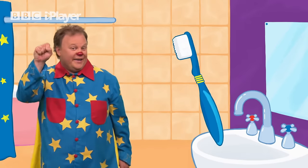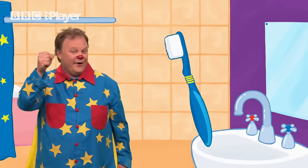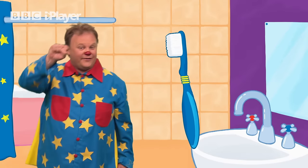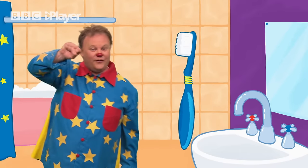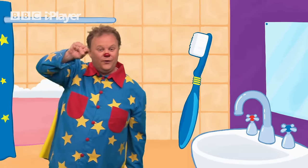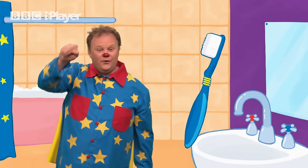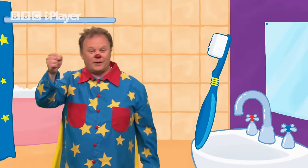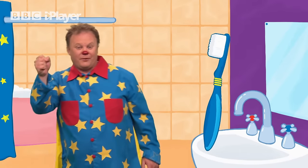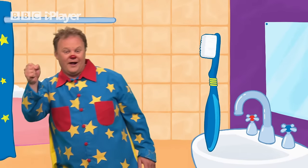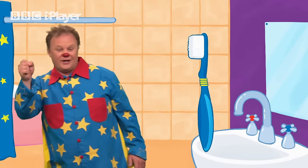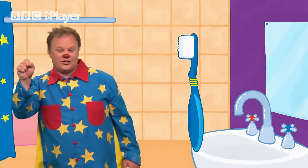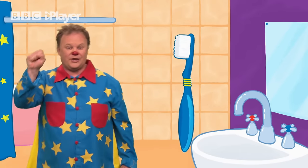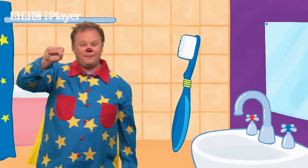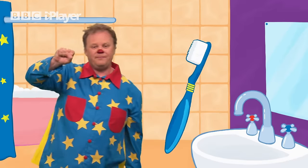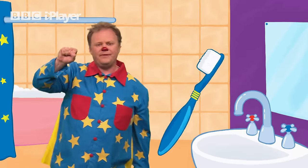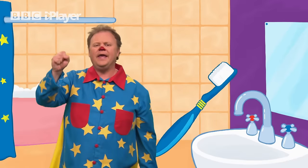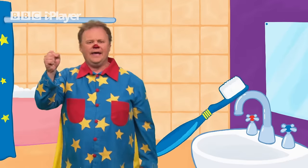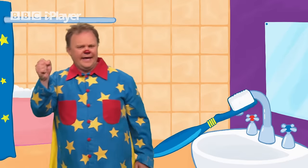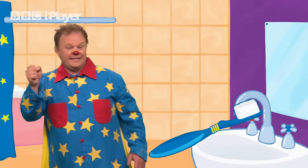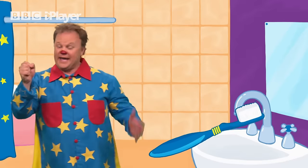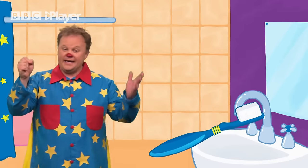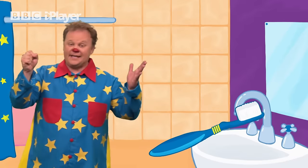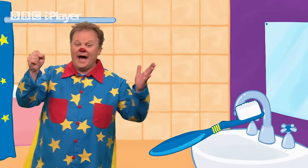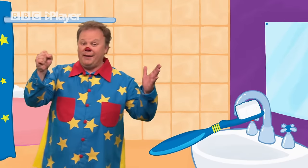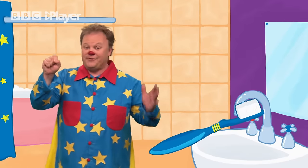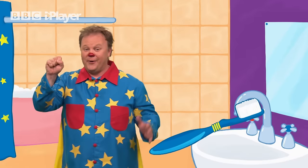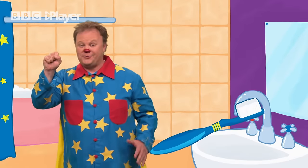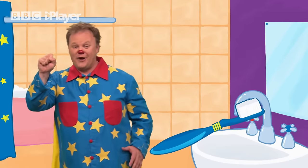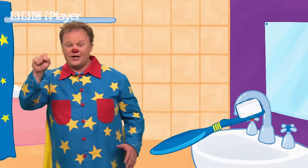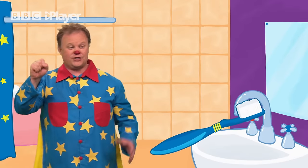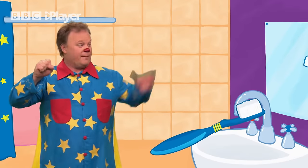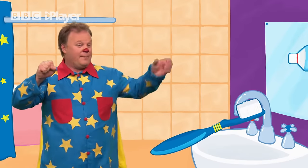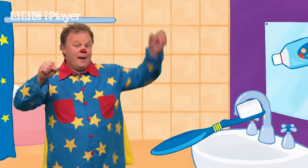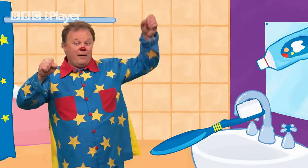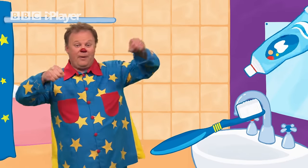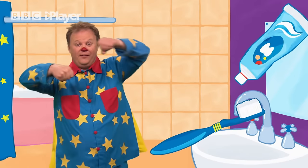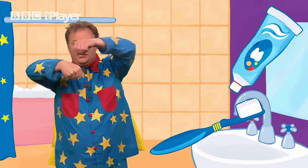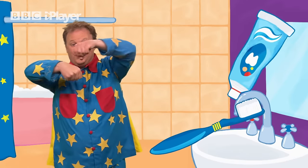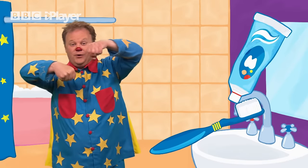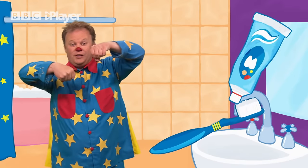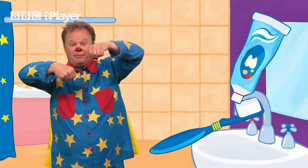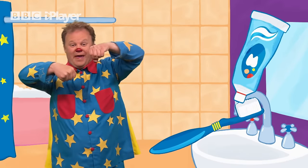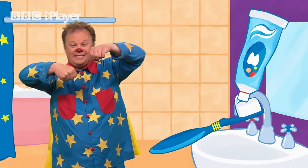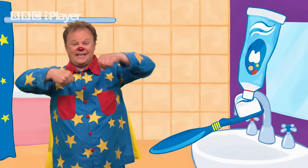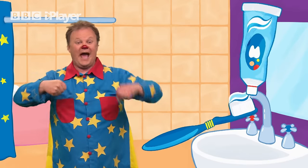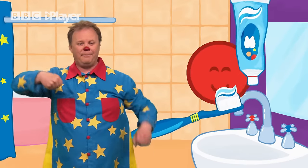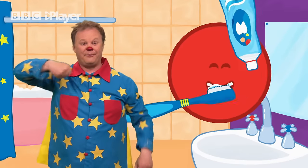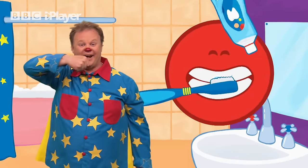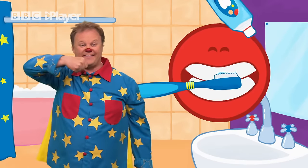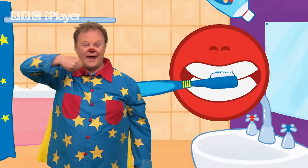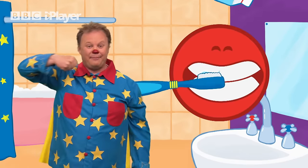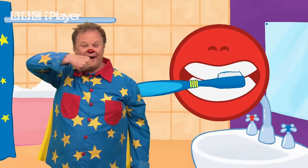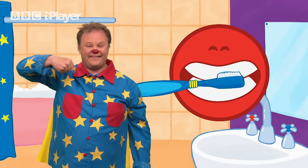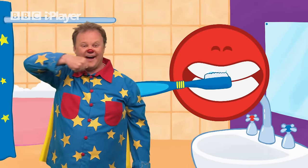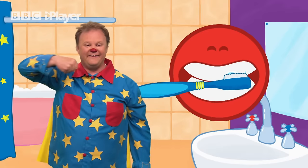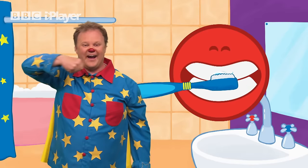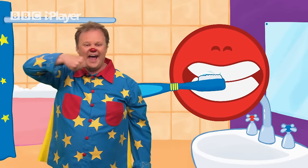your toothbrush take your time don't rush pop on the toothpaste and brush brush away